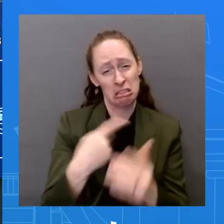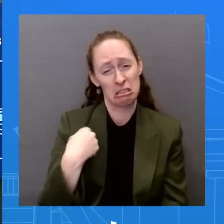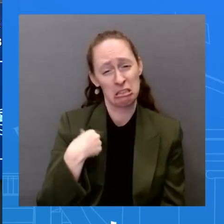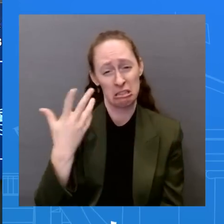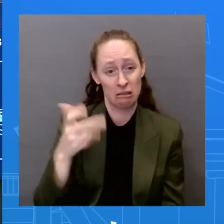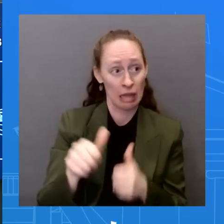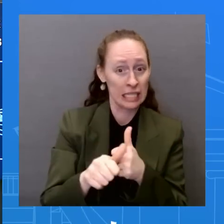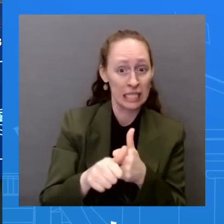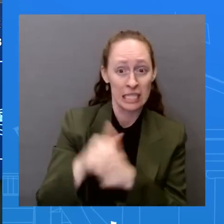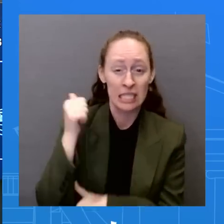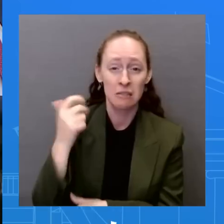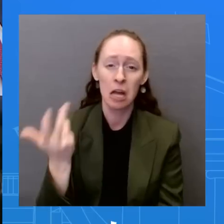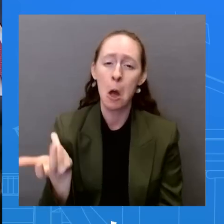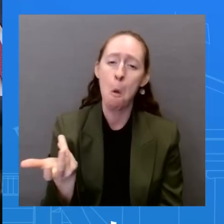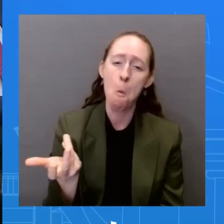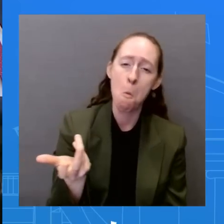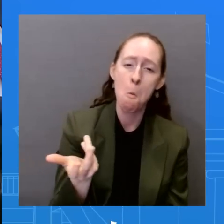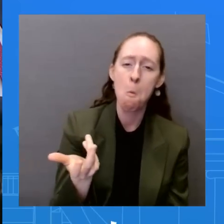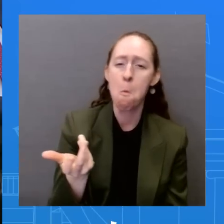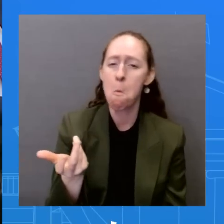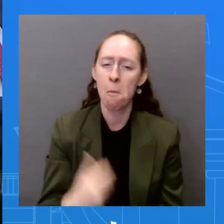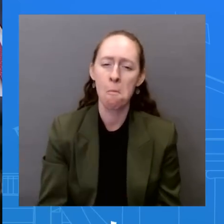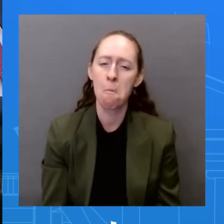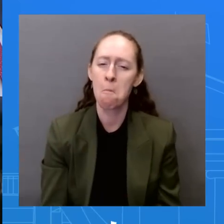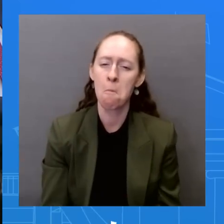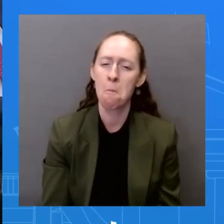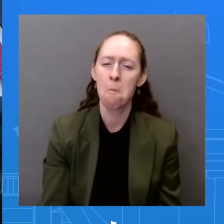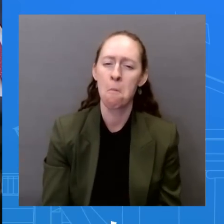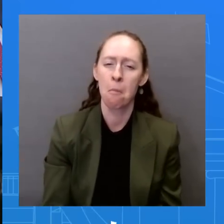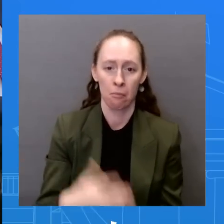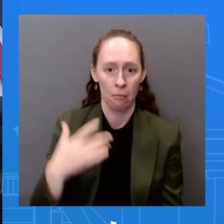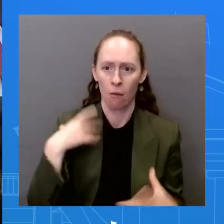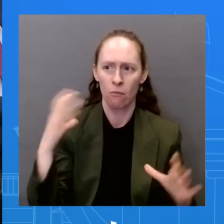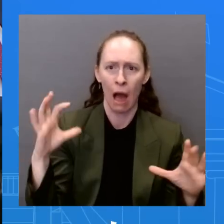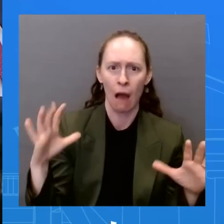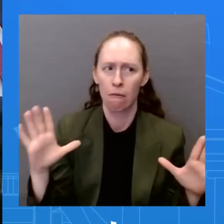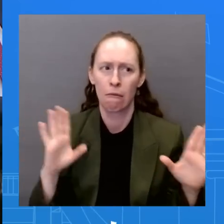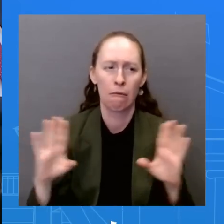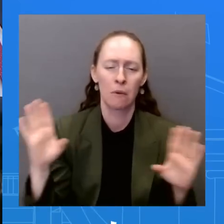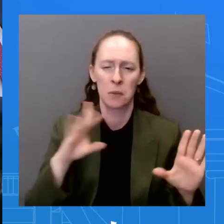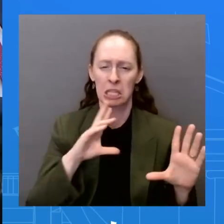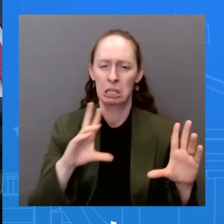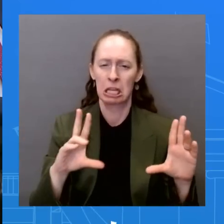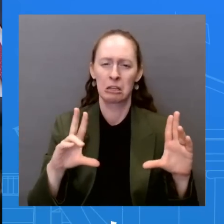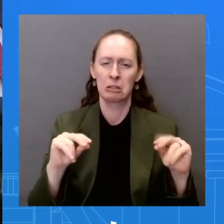The Press: If I can just ask one more question. The CDC is reporting fewer and fewer cases recently among men who --